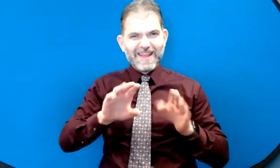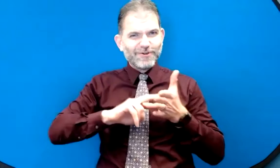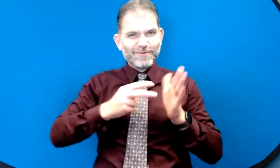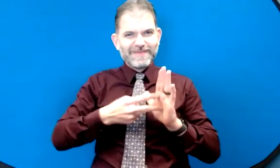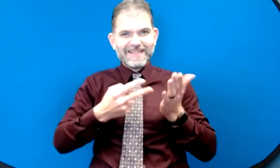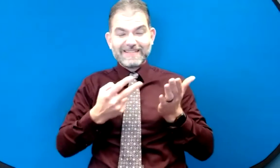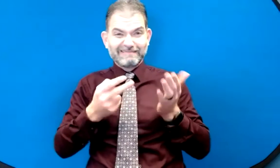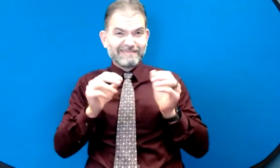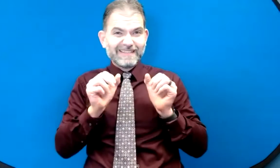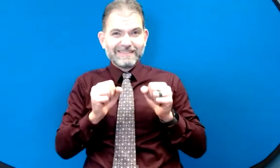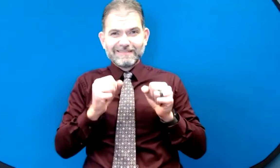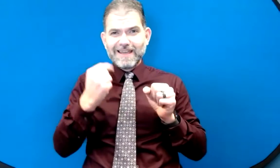ASL Interpreter: it will affect motor skills.